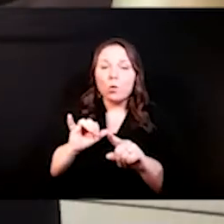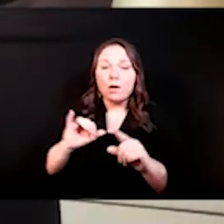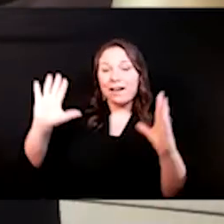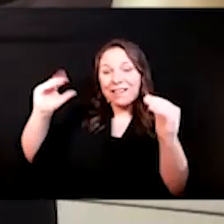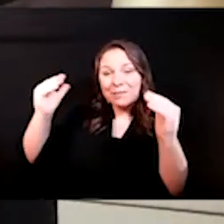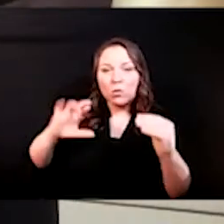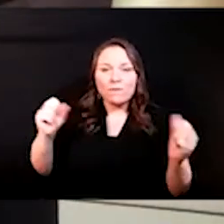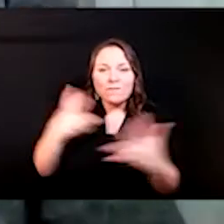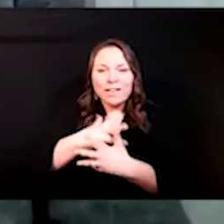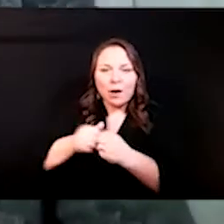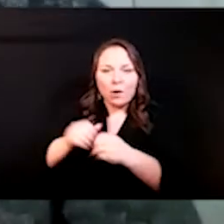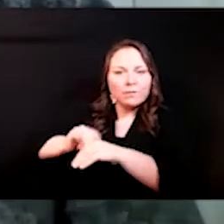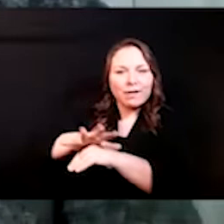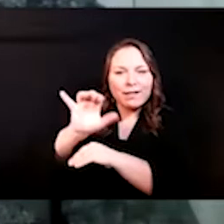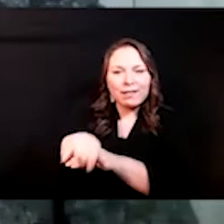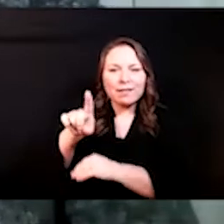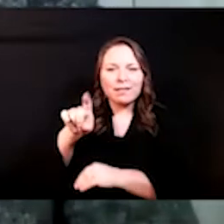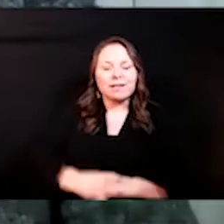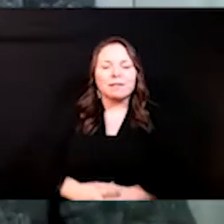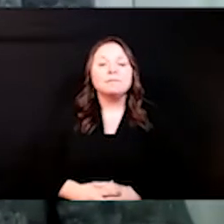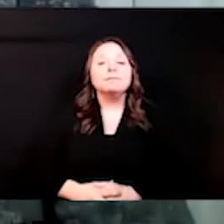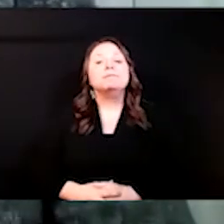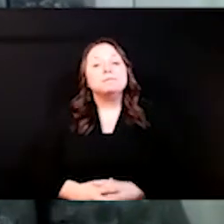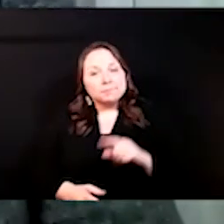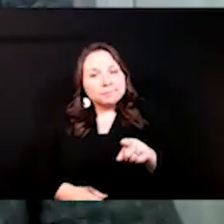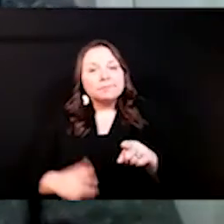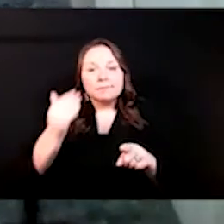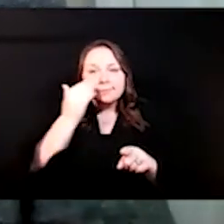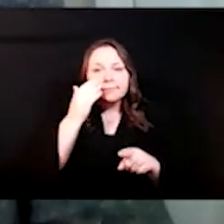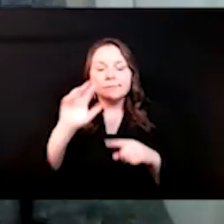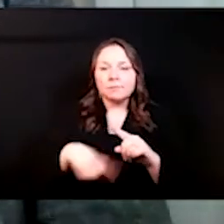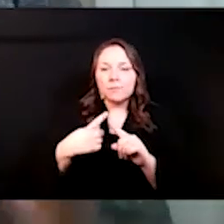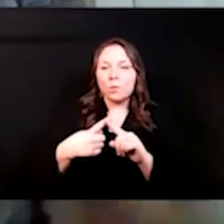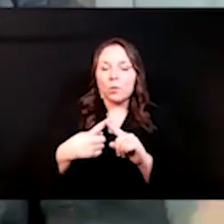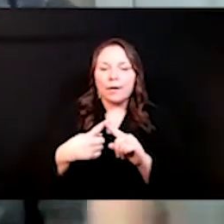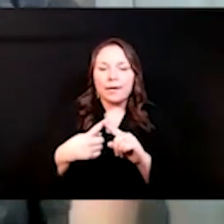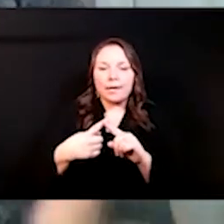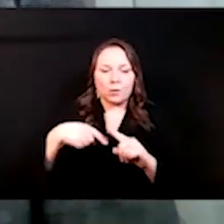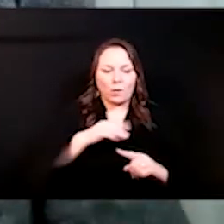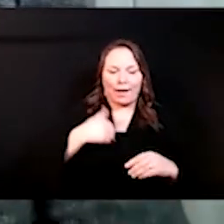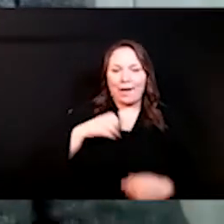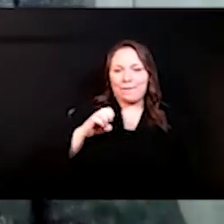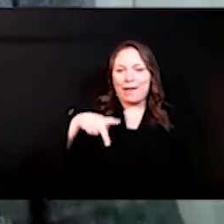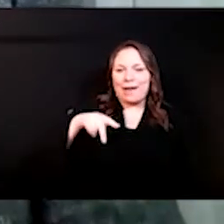, HOW DID THAT INFLUENCE YOUR EXPECTATIONS OR EVEN YOUR FEARS? » YOU KNOW, WHEN SOMETHING